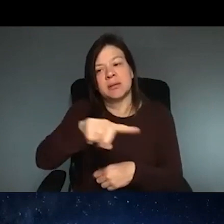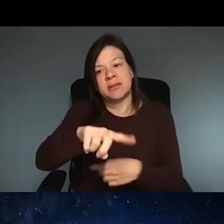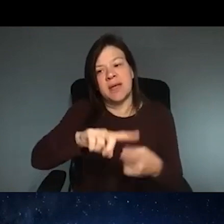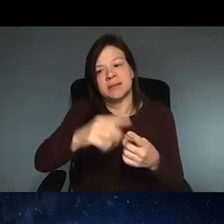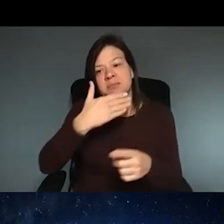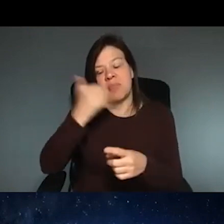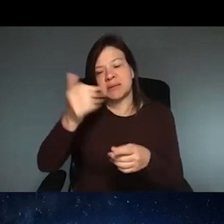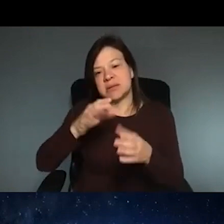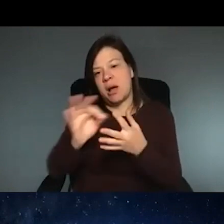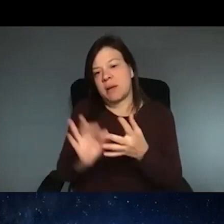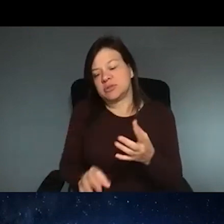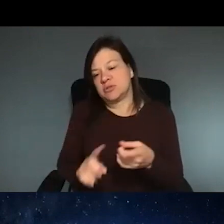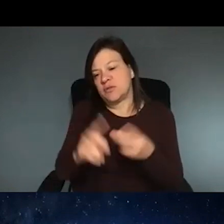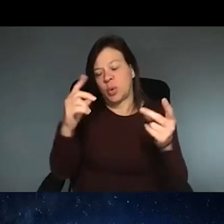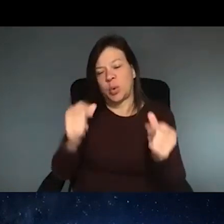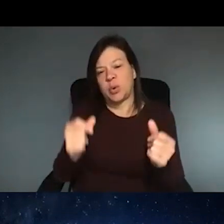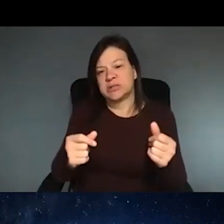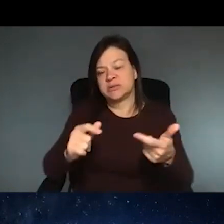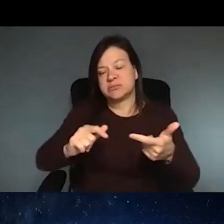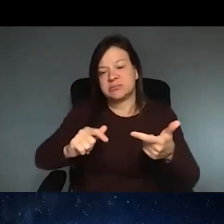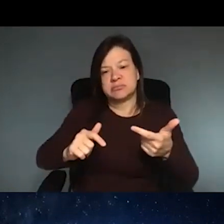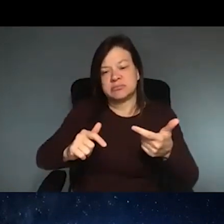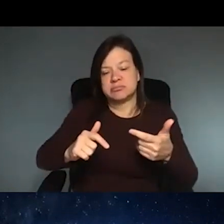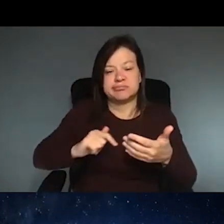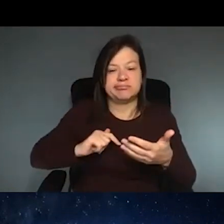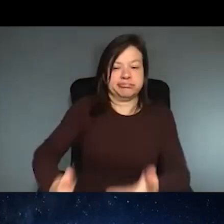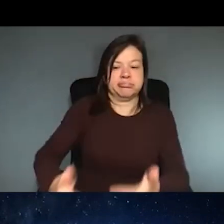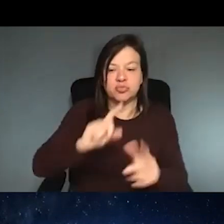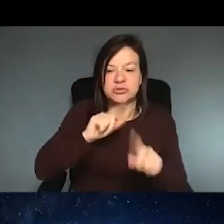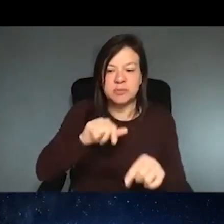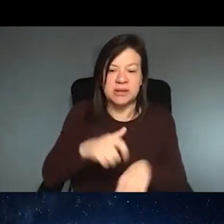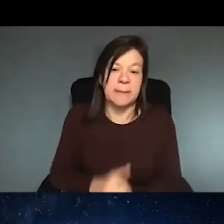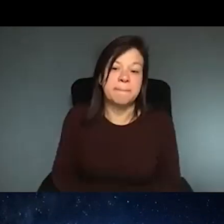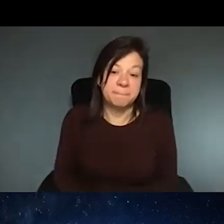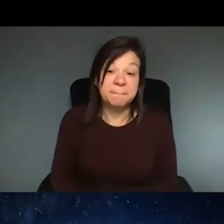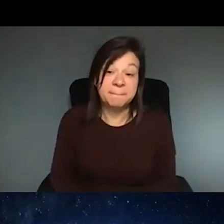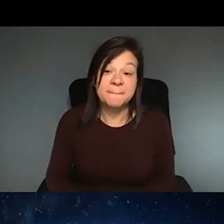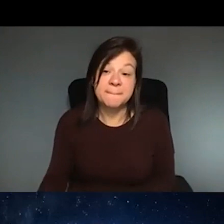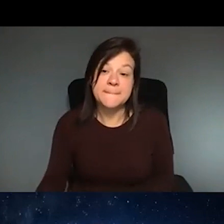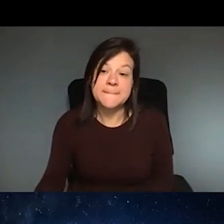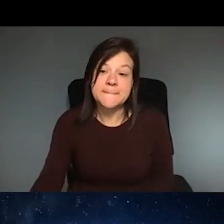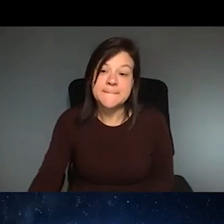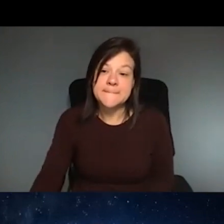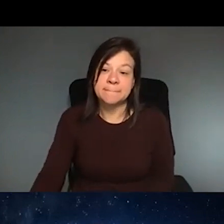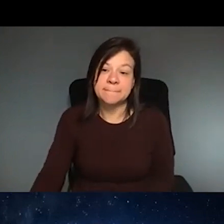AVENUE TO GET QUICKEST TURN AROUND AND RESPONSE TIME FOR IT. COOL.